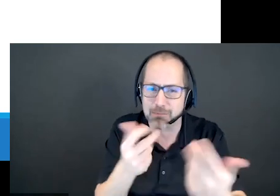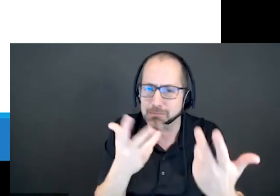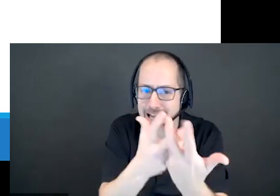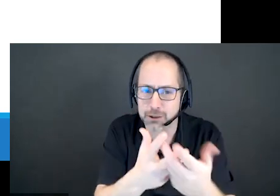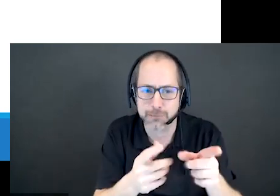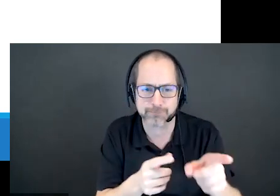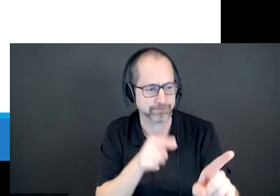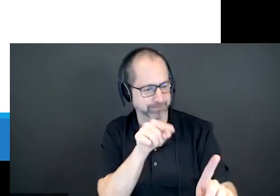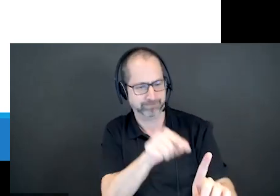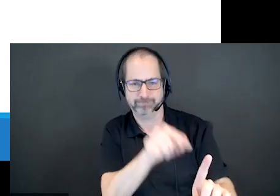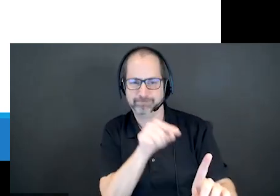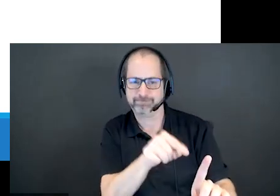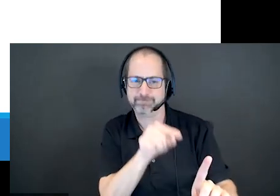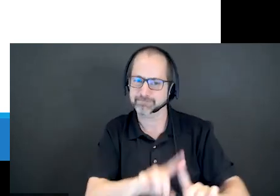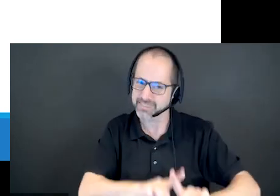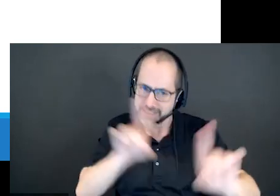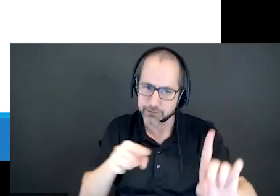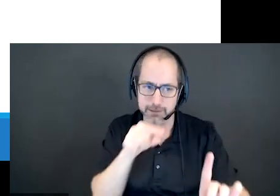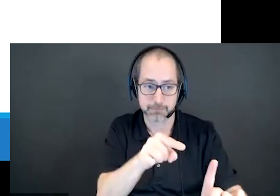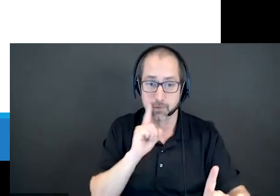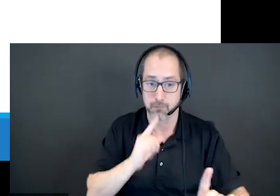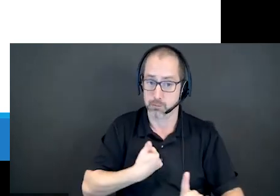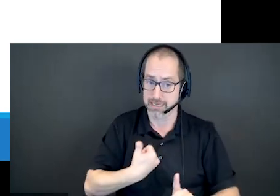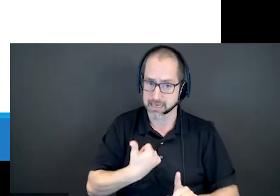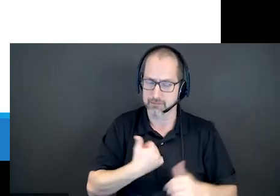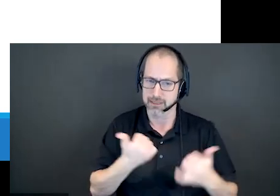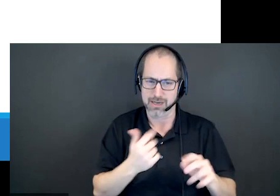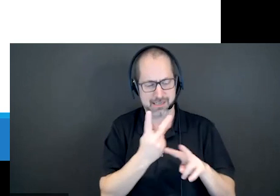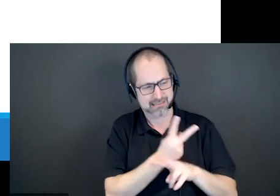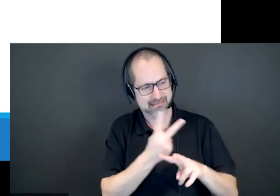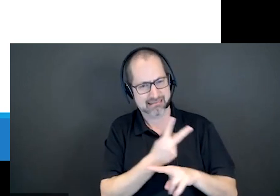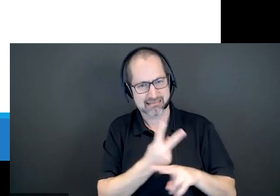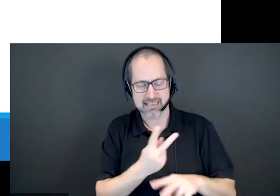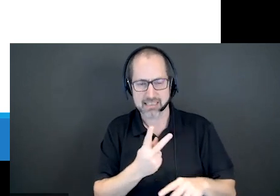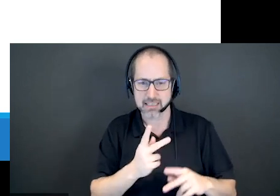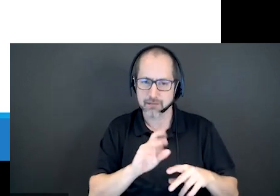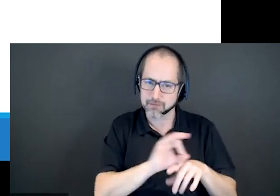models, even for myself I found it was difficult to capture the functional impairments and episodic